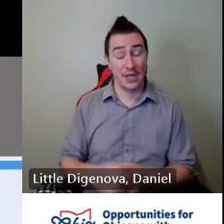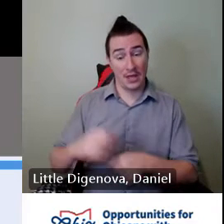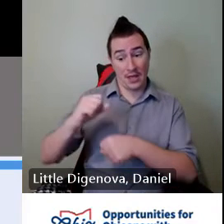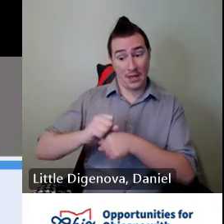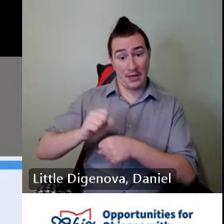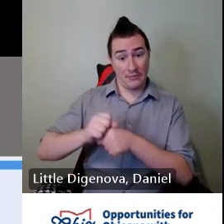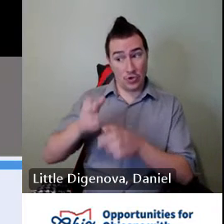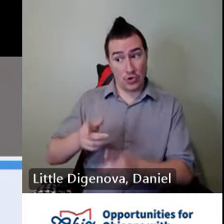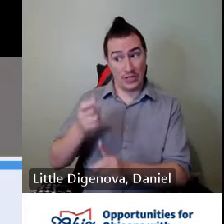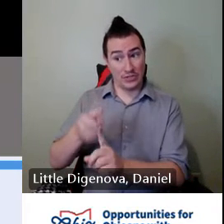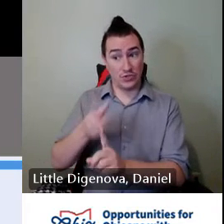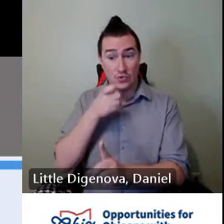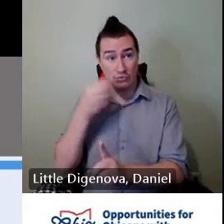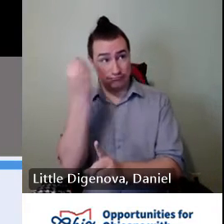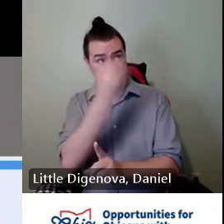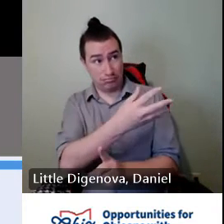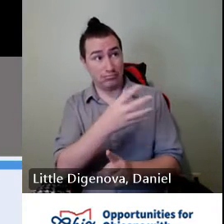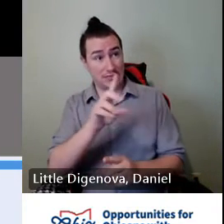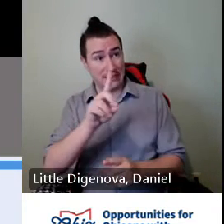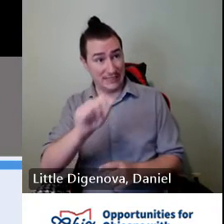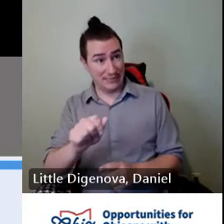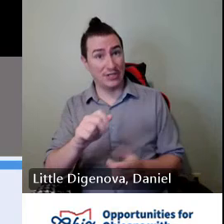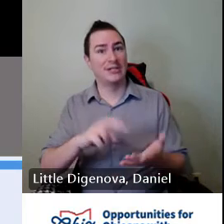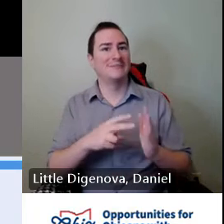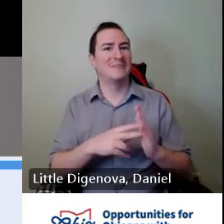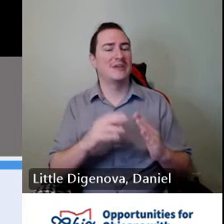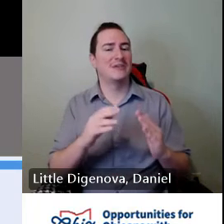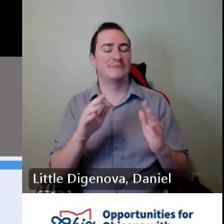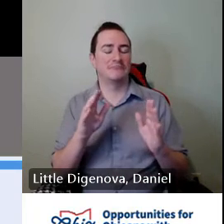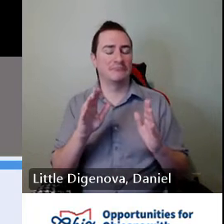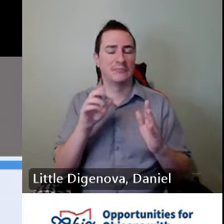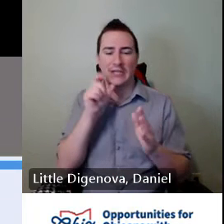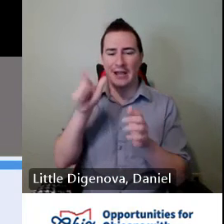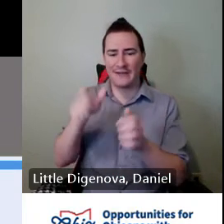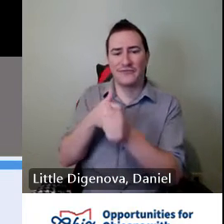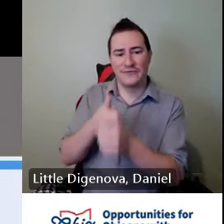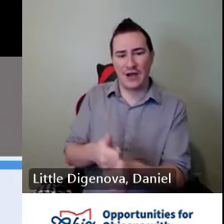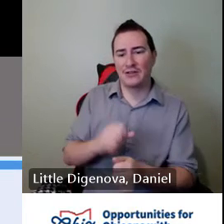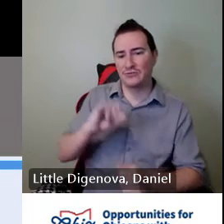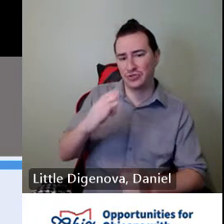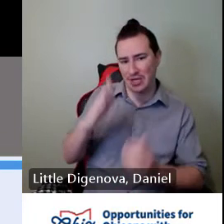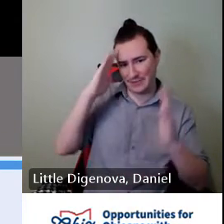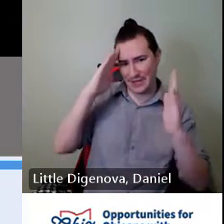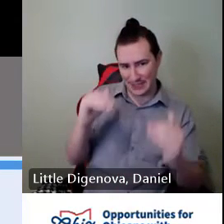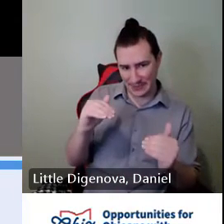organization's job performance expectations and consequences for low performance.” True or False